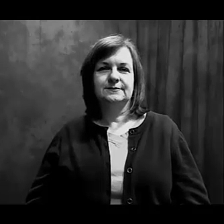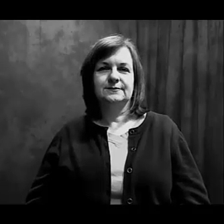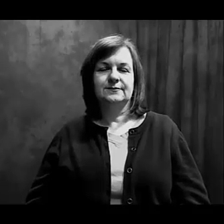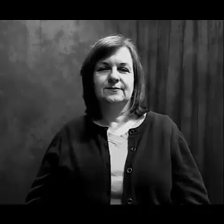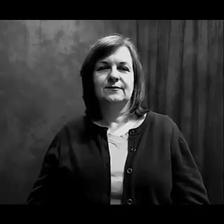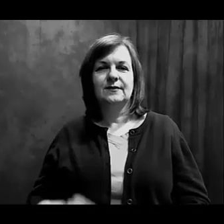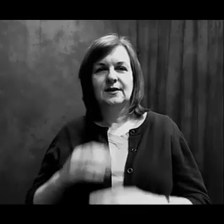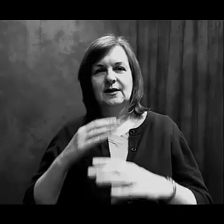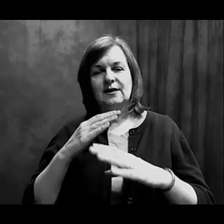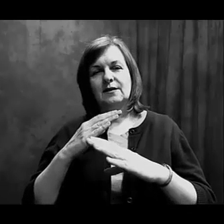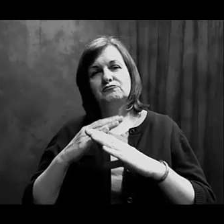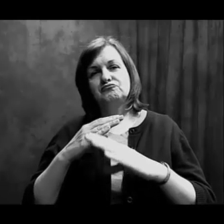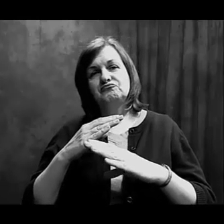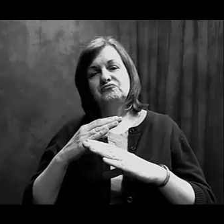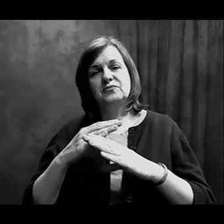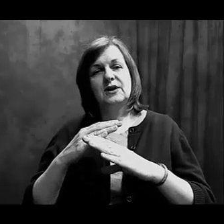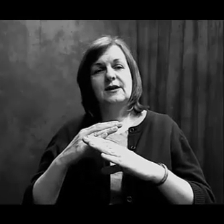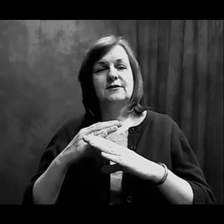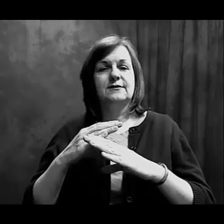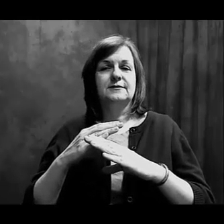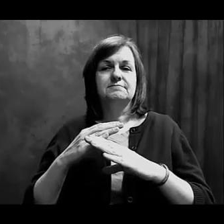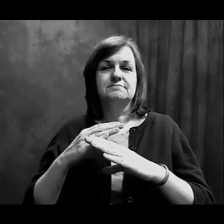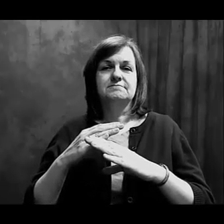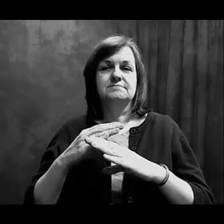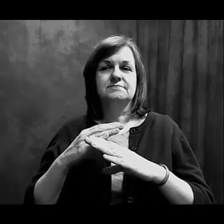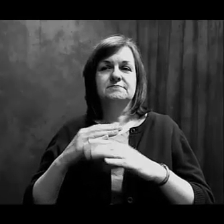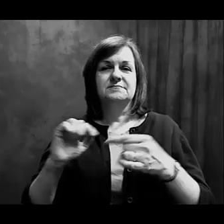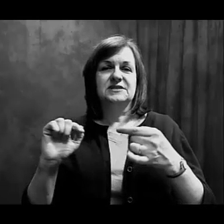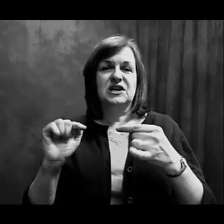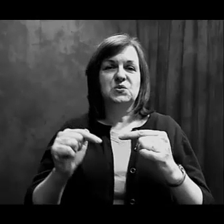and give some layer of protection against